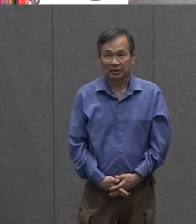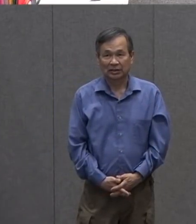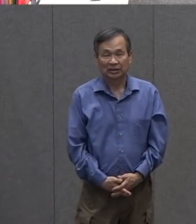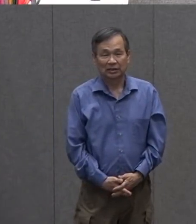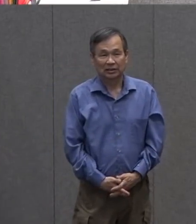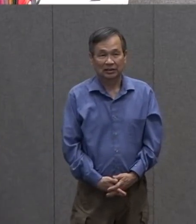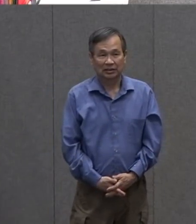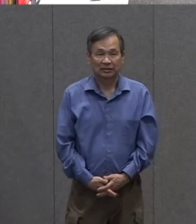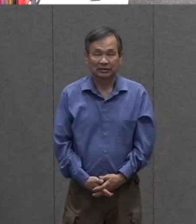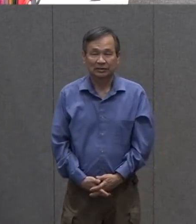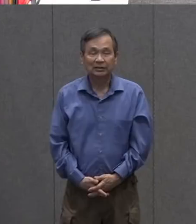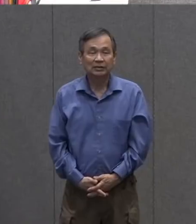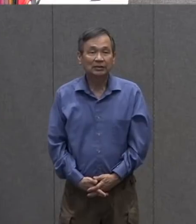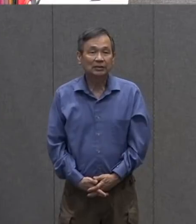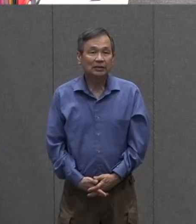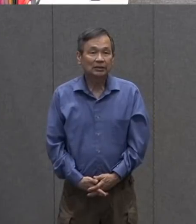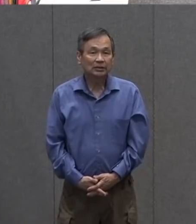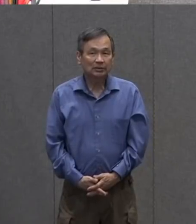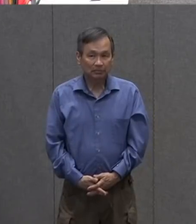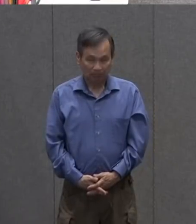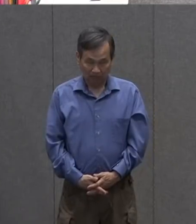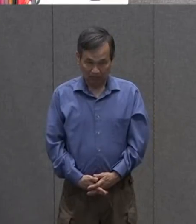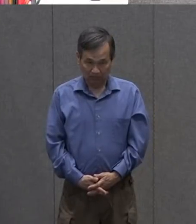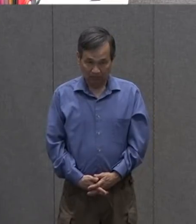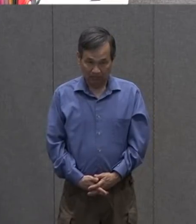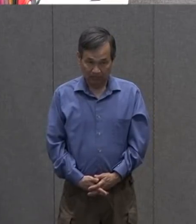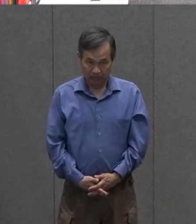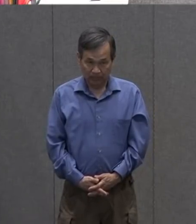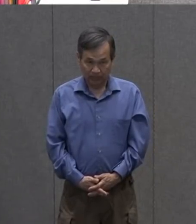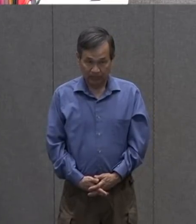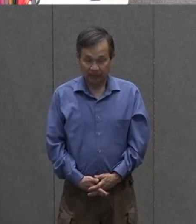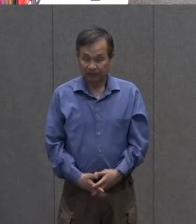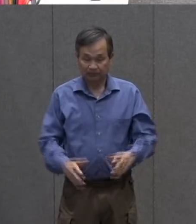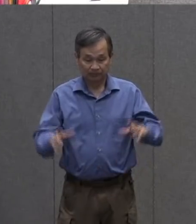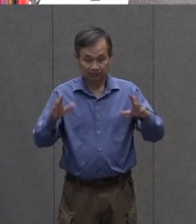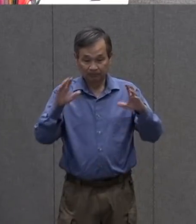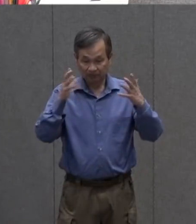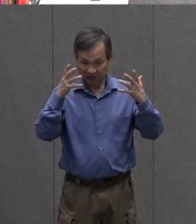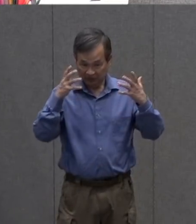It's hard. All right friends, so when your wheel is complete, you are almost ready.